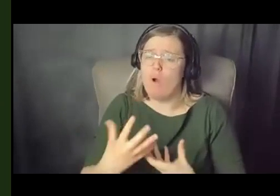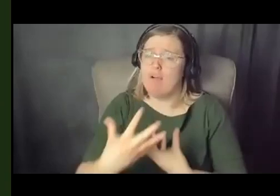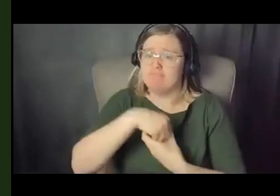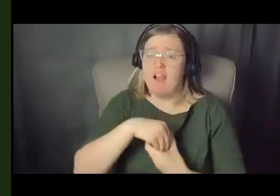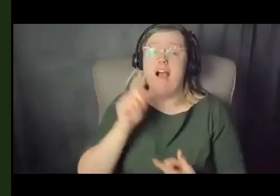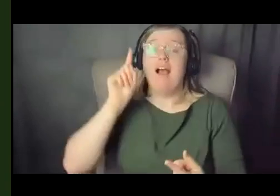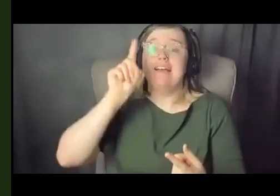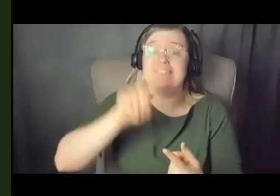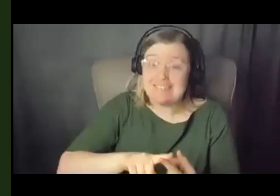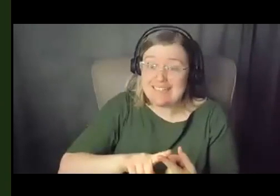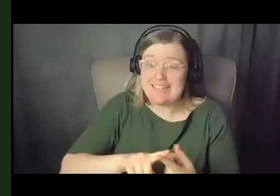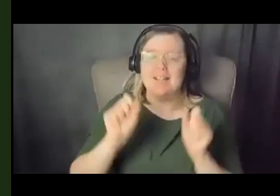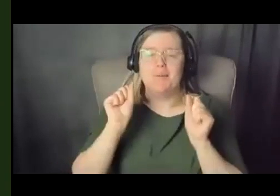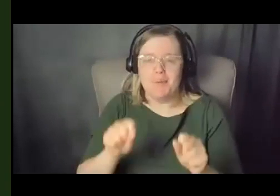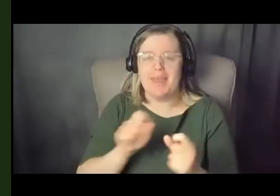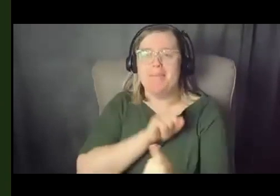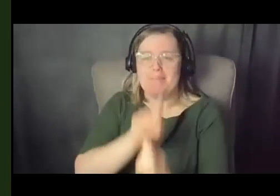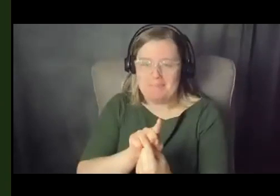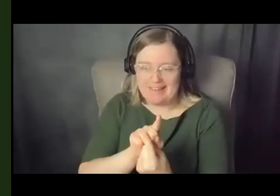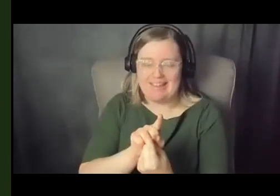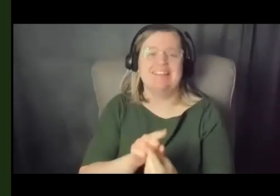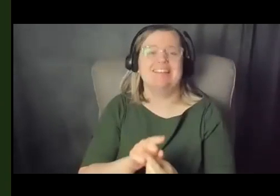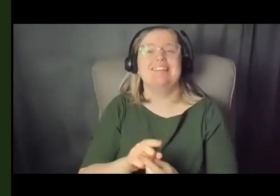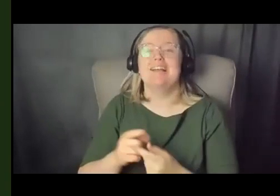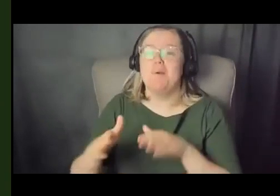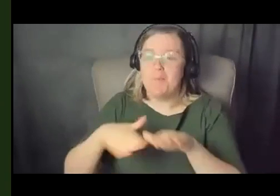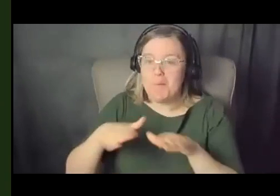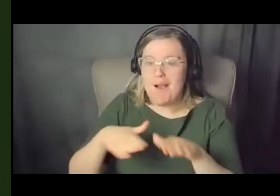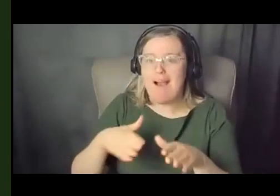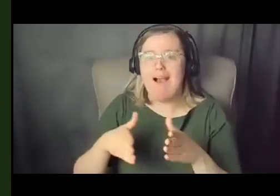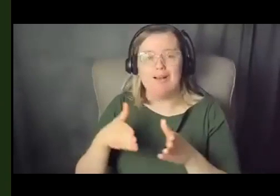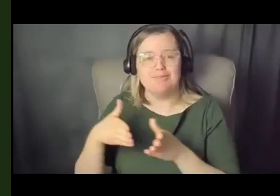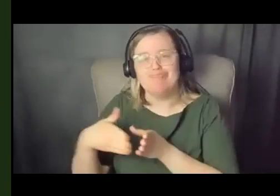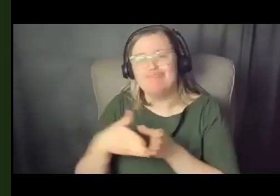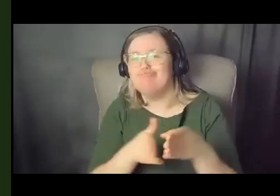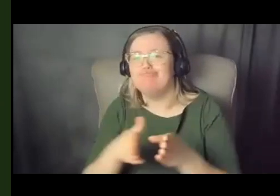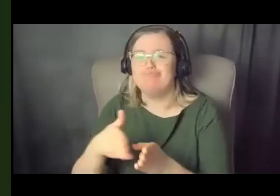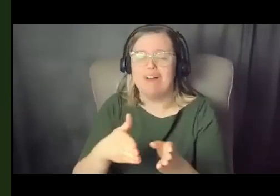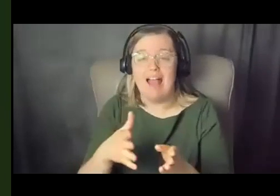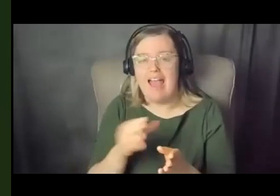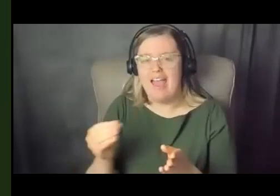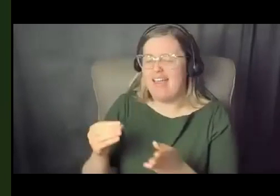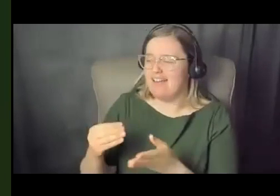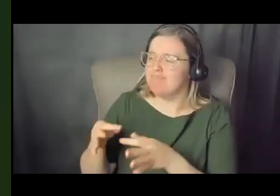actually meet in person, take you for a walk down the trail and talk through the project like we would normally have done.